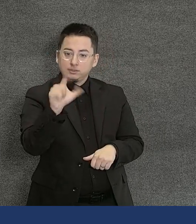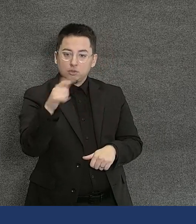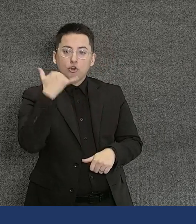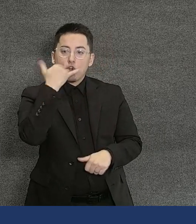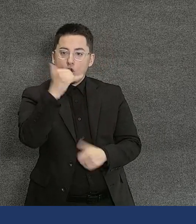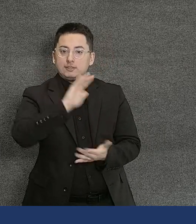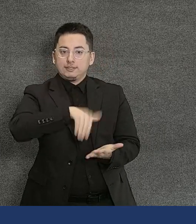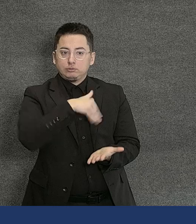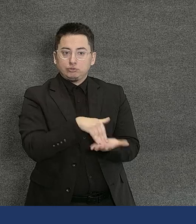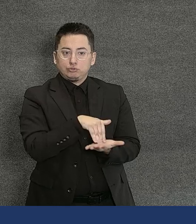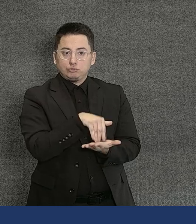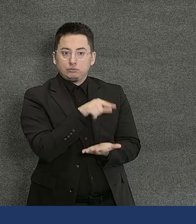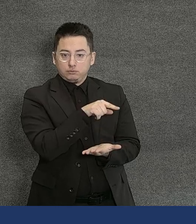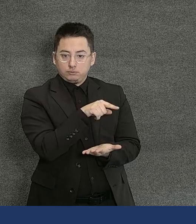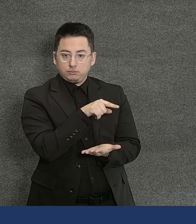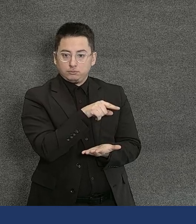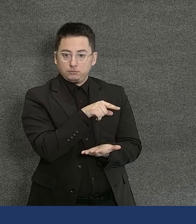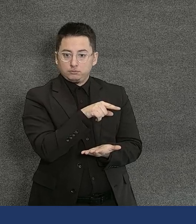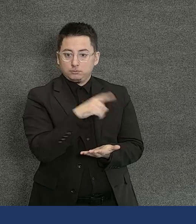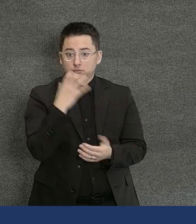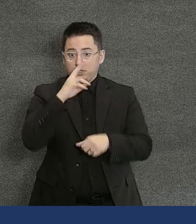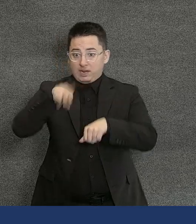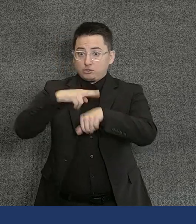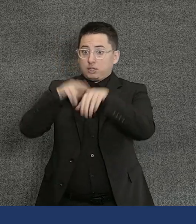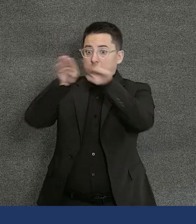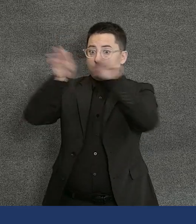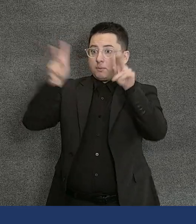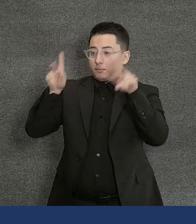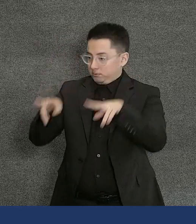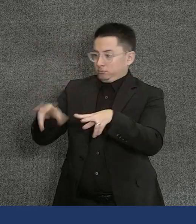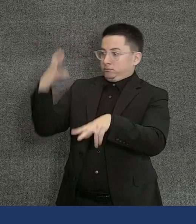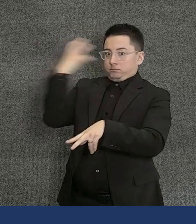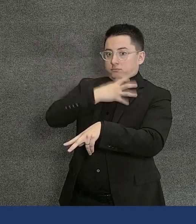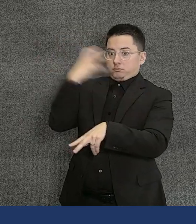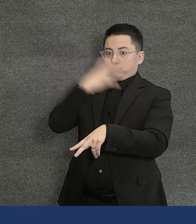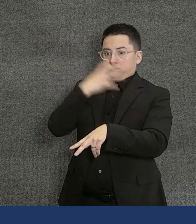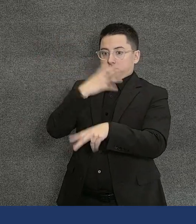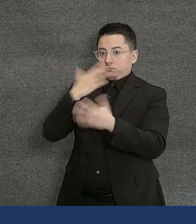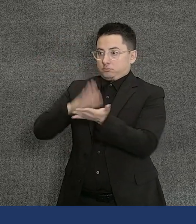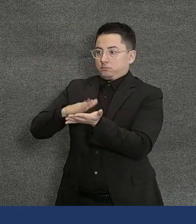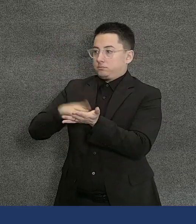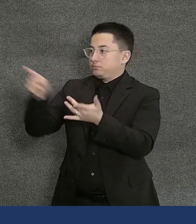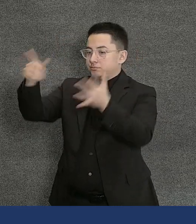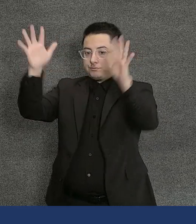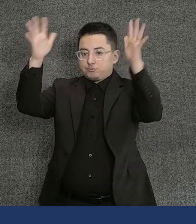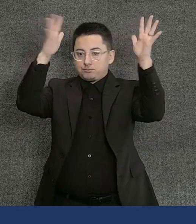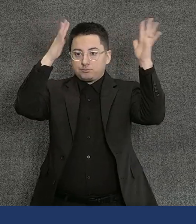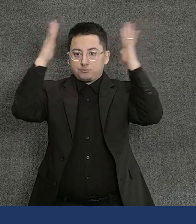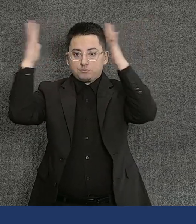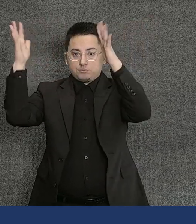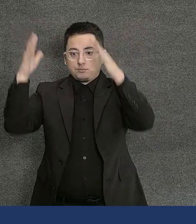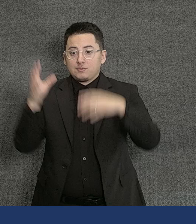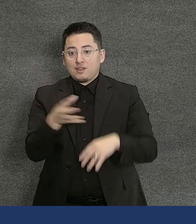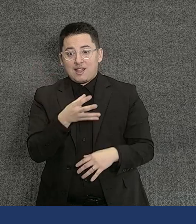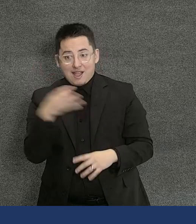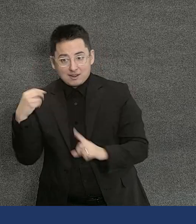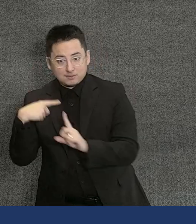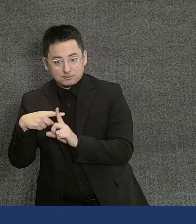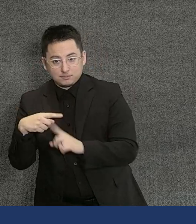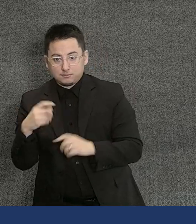gotten national recognition. And more importantly, has enabled people who otherwise wouldn't have the chance